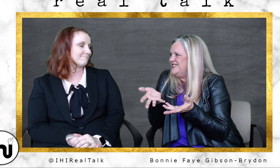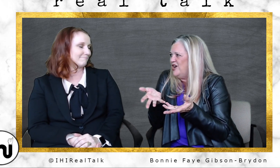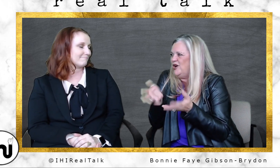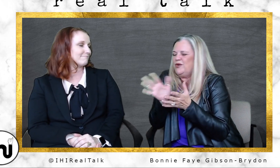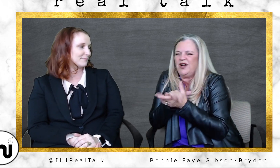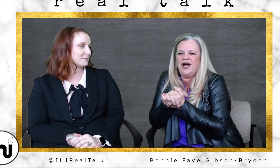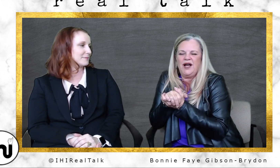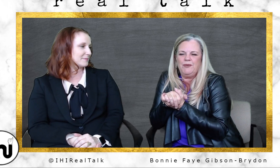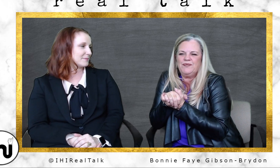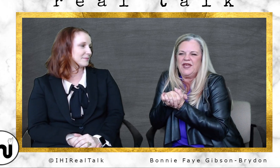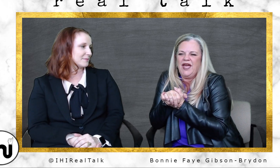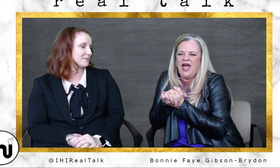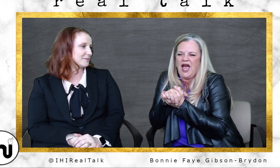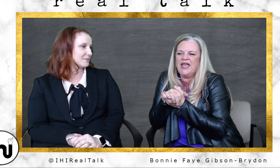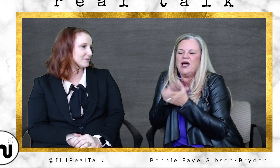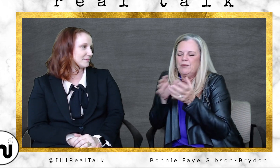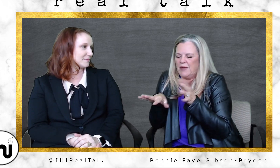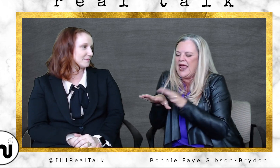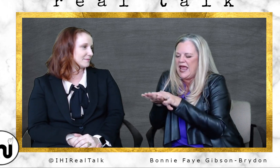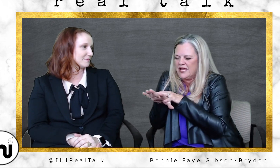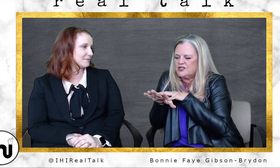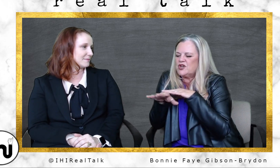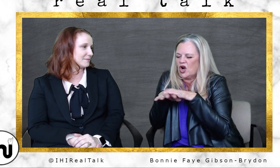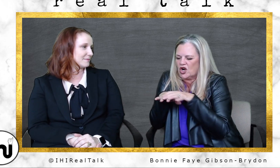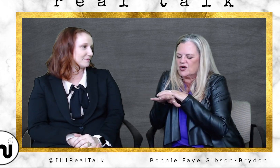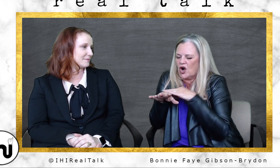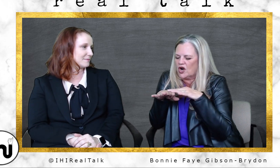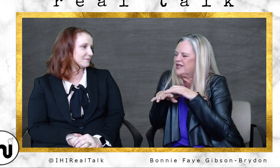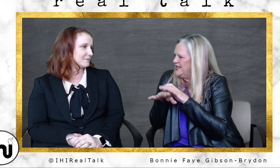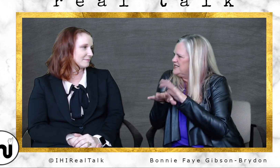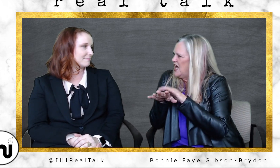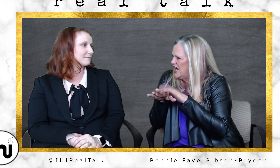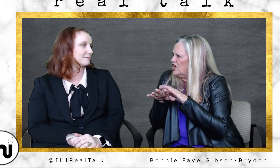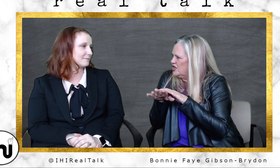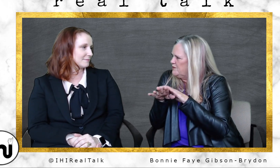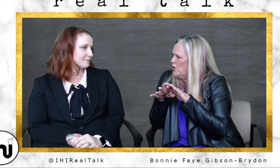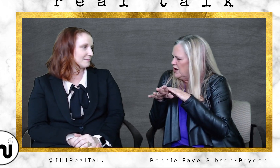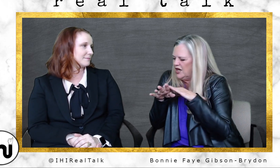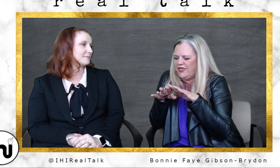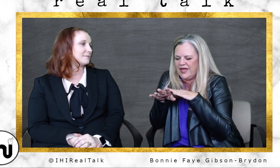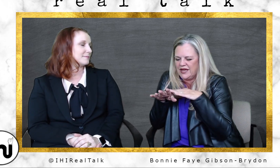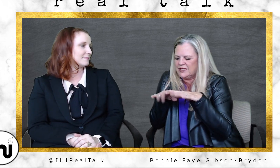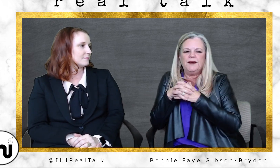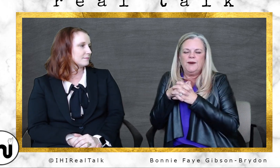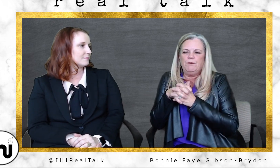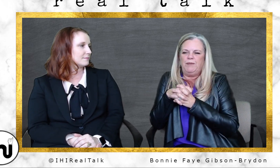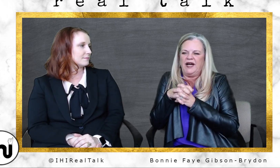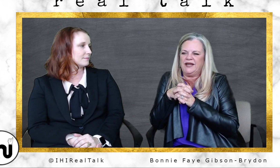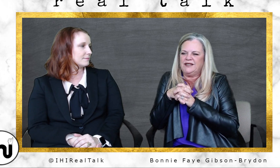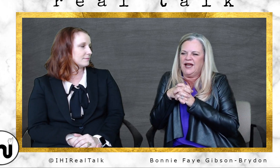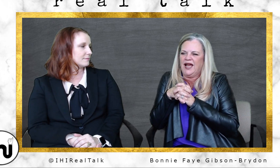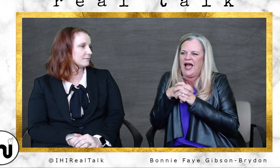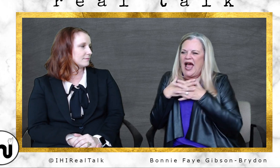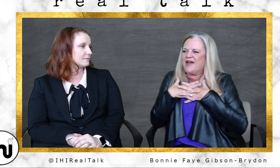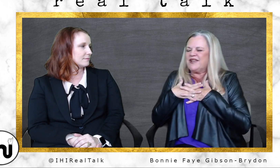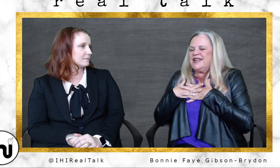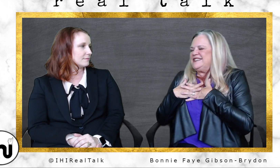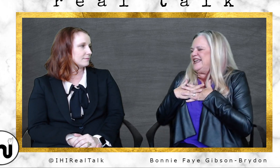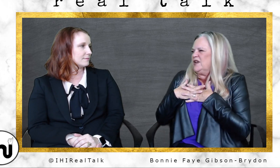You know, um, I am my hands are getting tired. Poor little things, but I've got a second